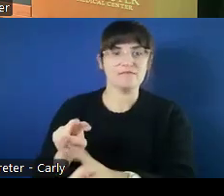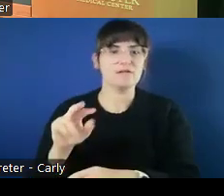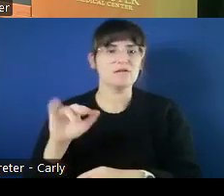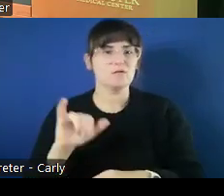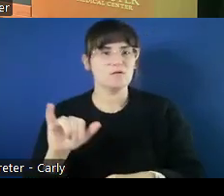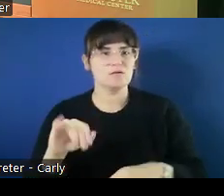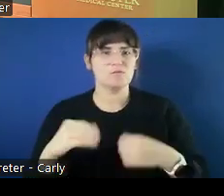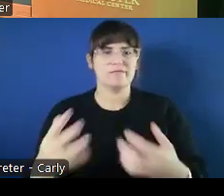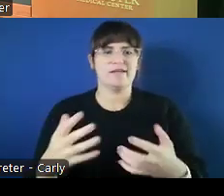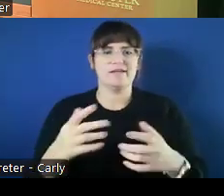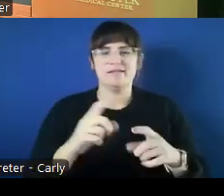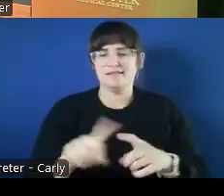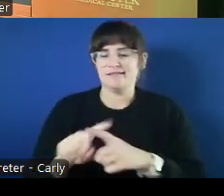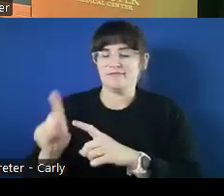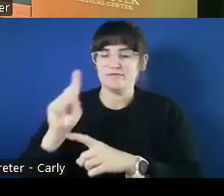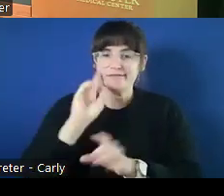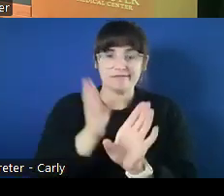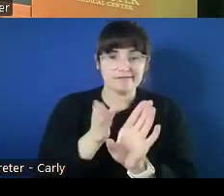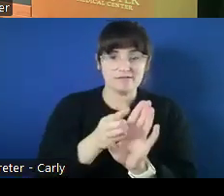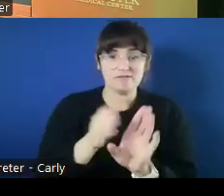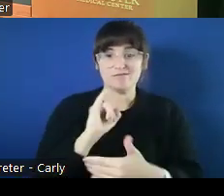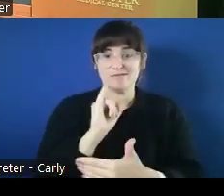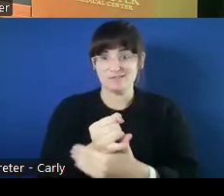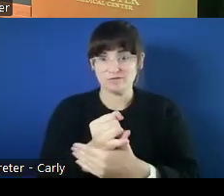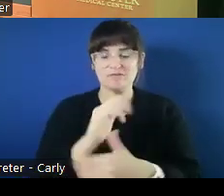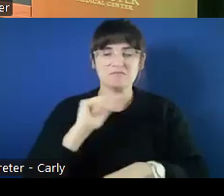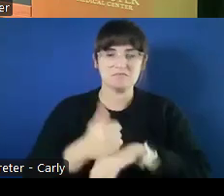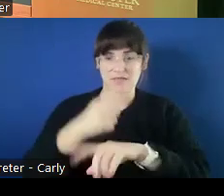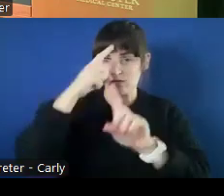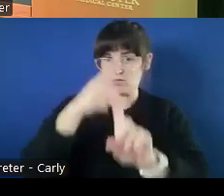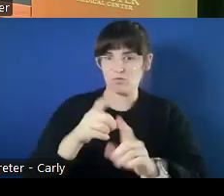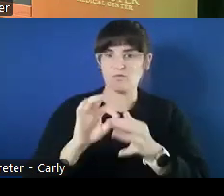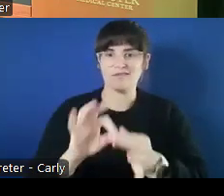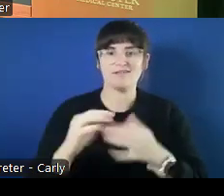different types of psychological interventions and help people set goals related to healthy behaviors